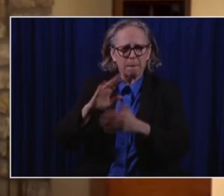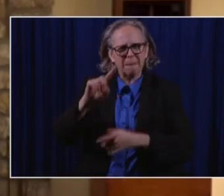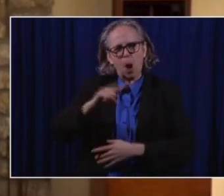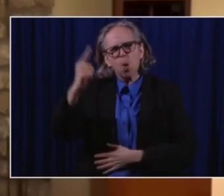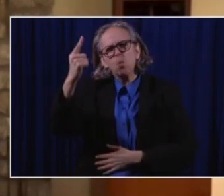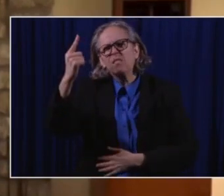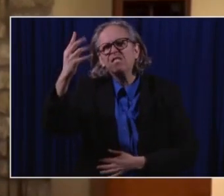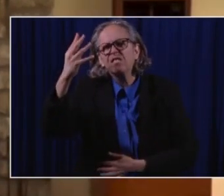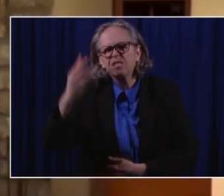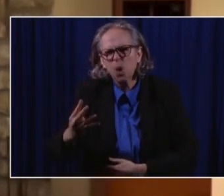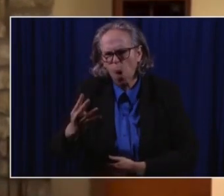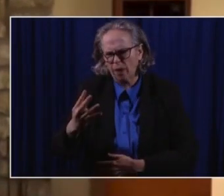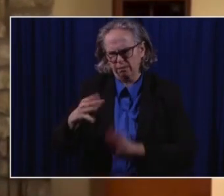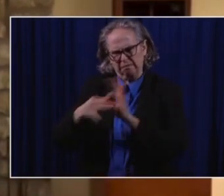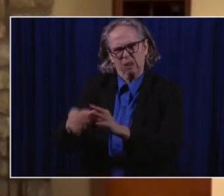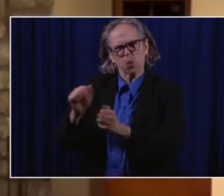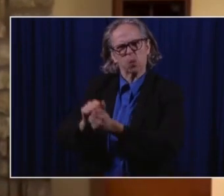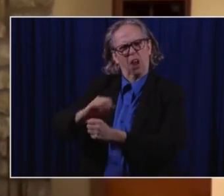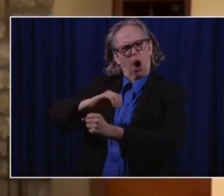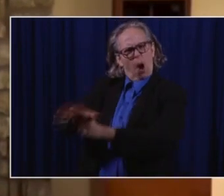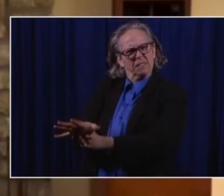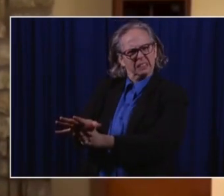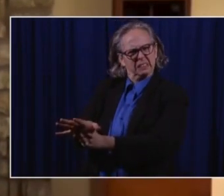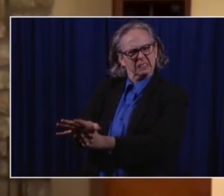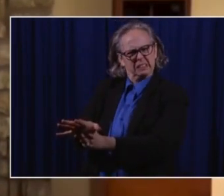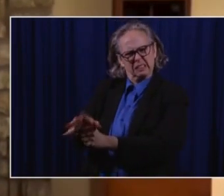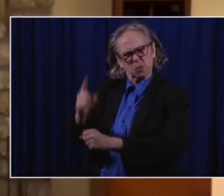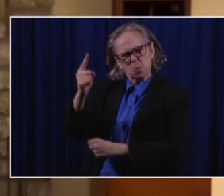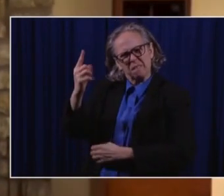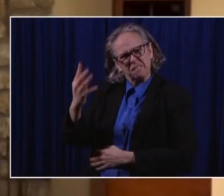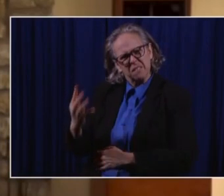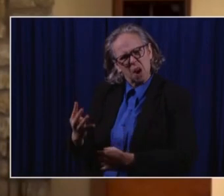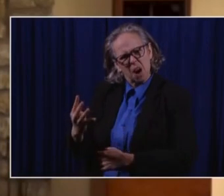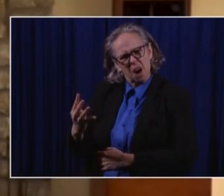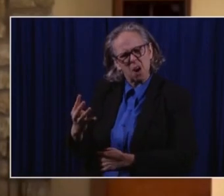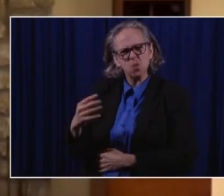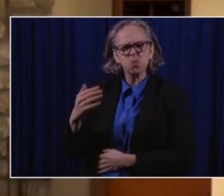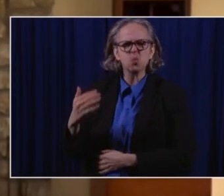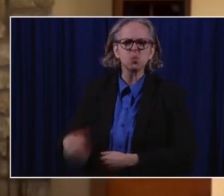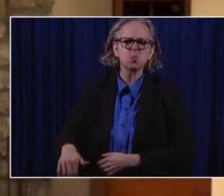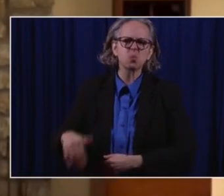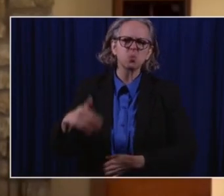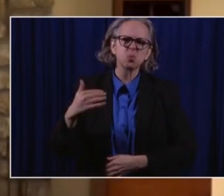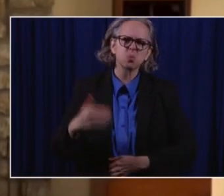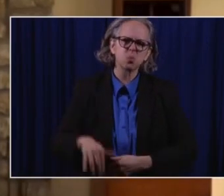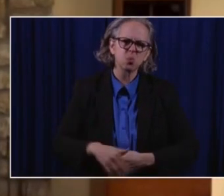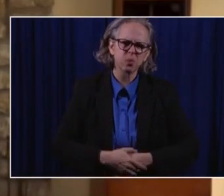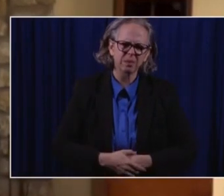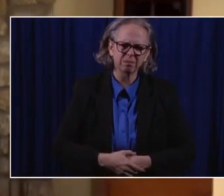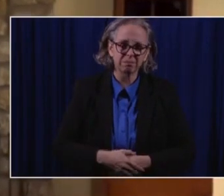who are who are covid choice between of 5th and 4th of our patients in our hospitals are now who've it. Patients.